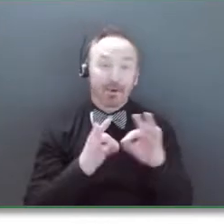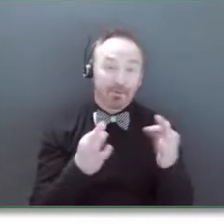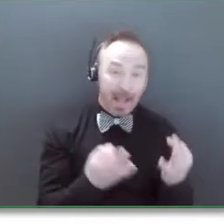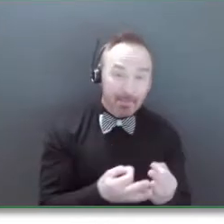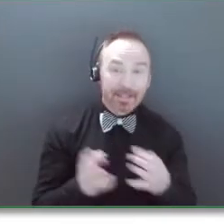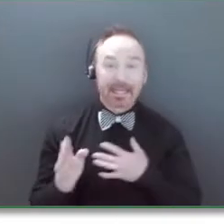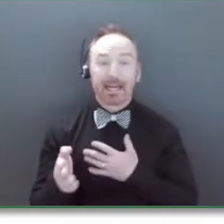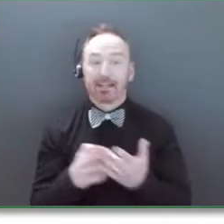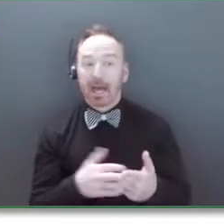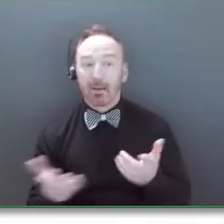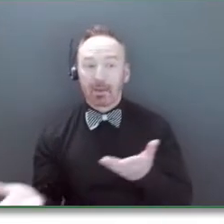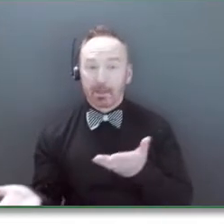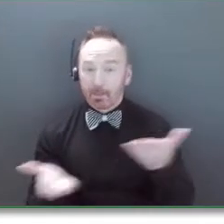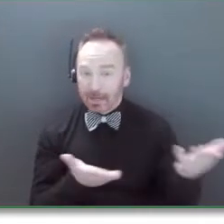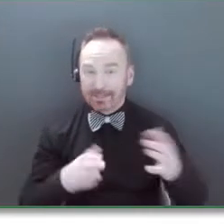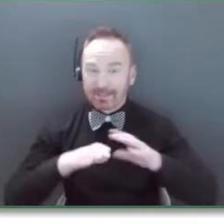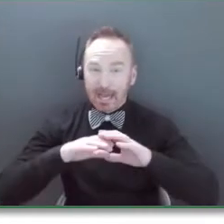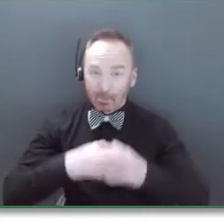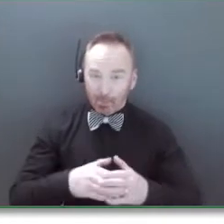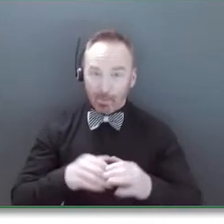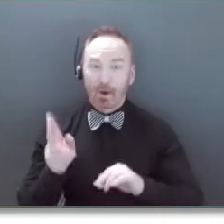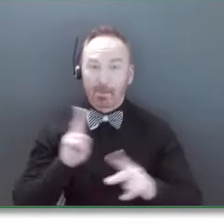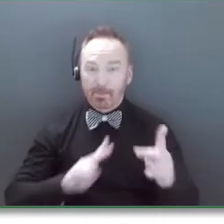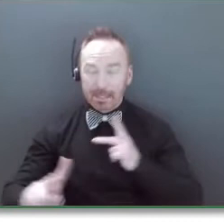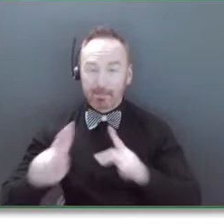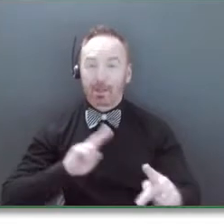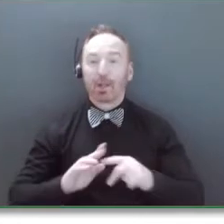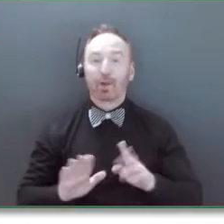refer to the the people that push and pull the trail rider.